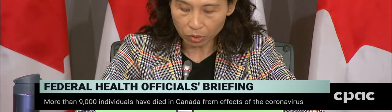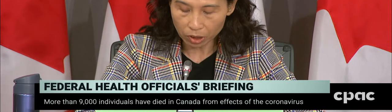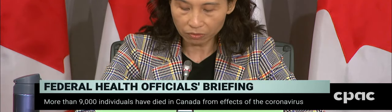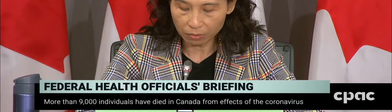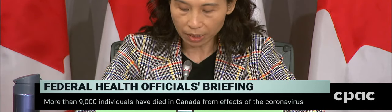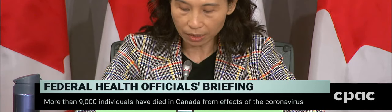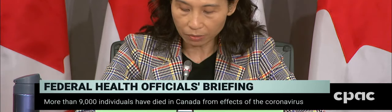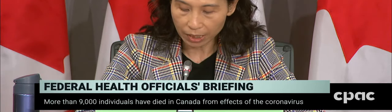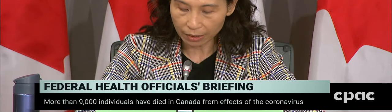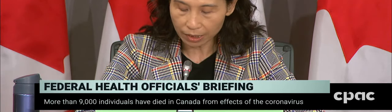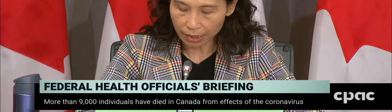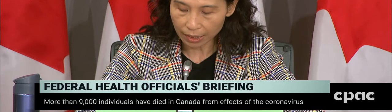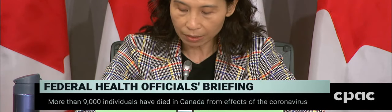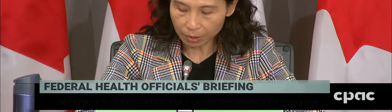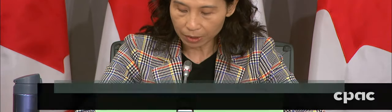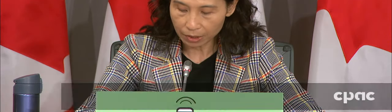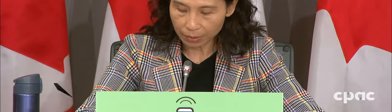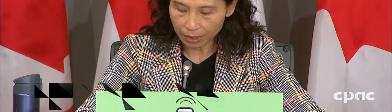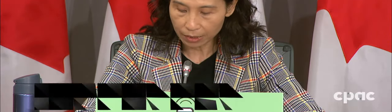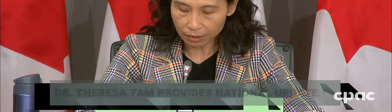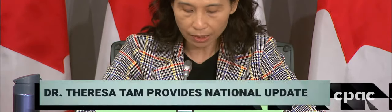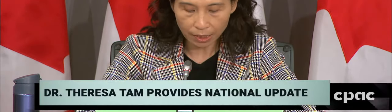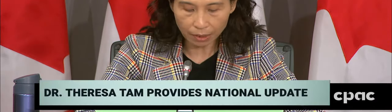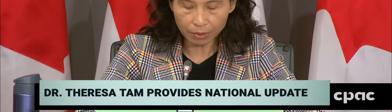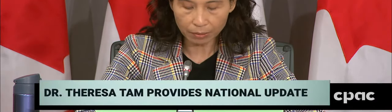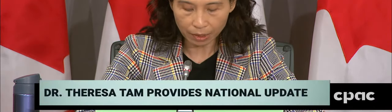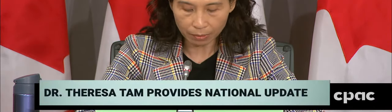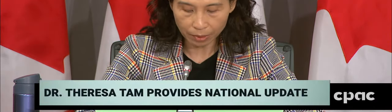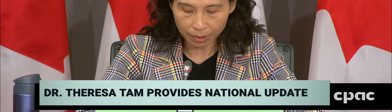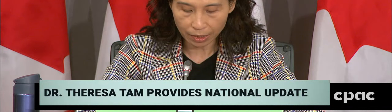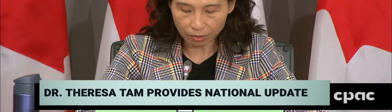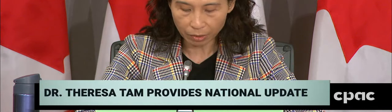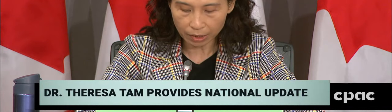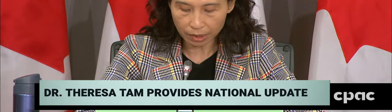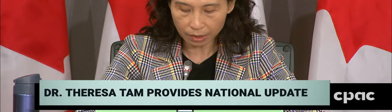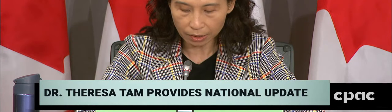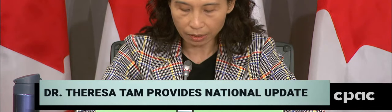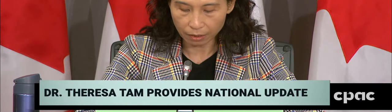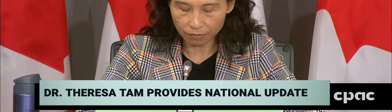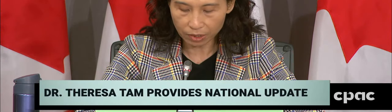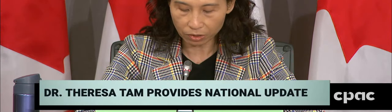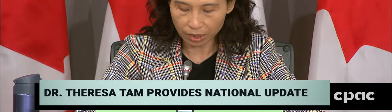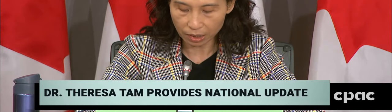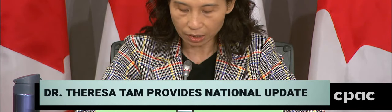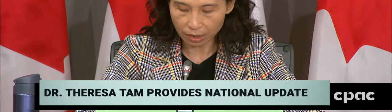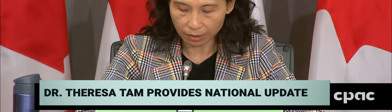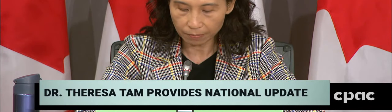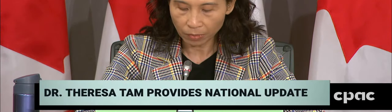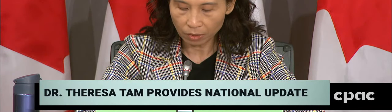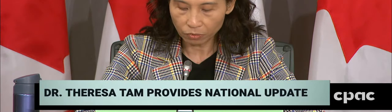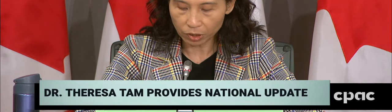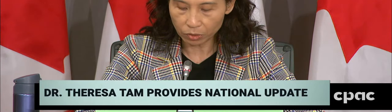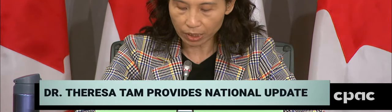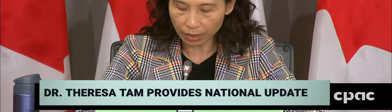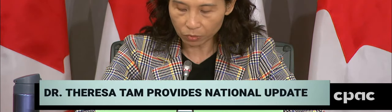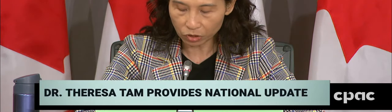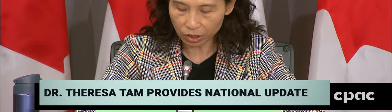SOCIALLY TOGETHER WHILE PHYSICALLY APART. STILL, THE MOST IMPORTANT